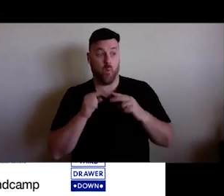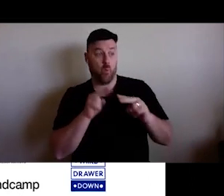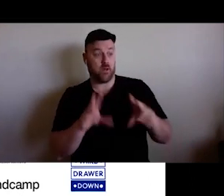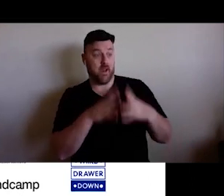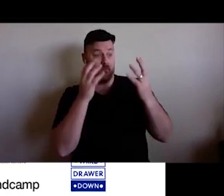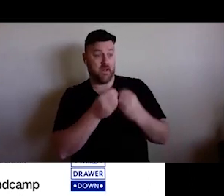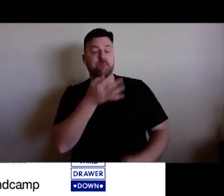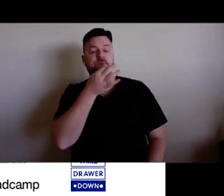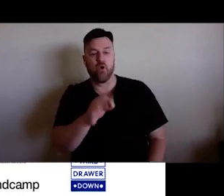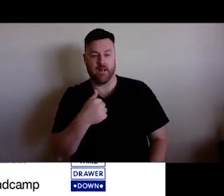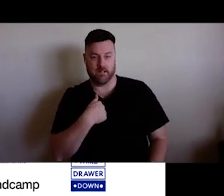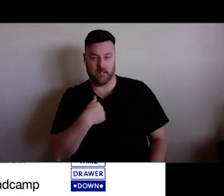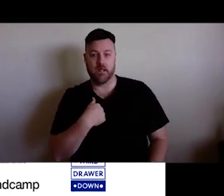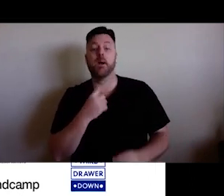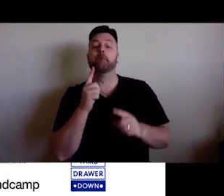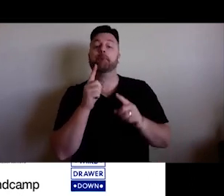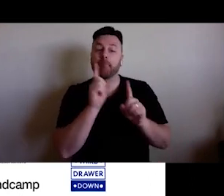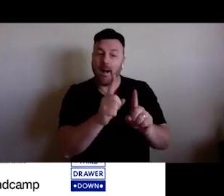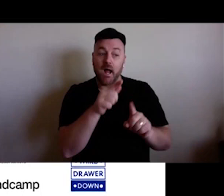these out, and I'll talk about one or two as I go through the